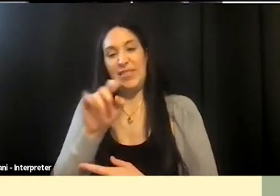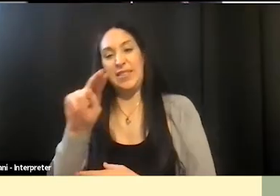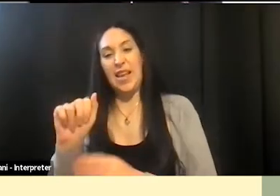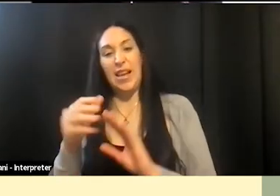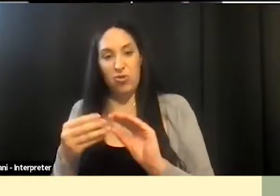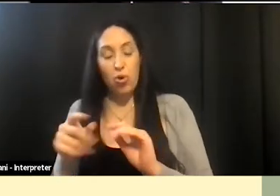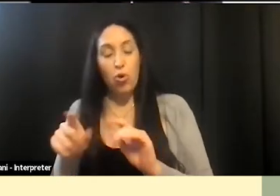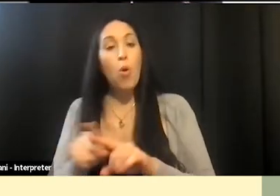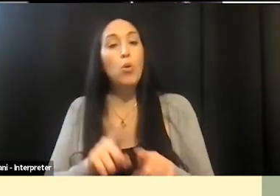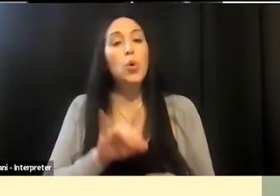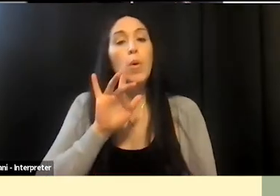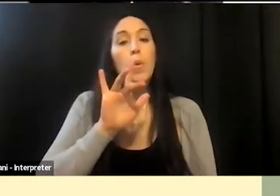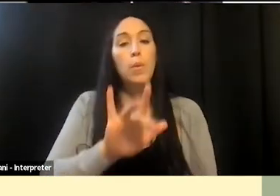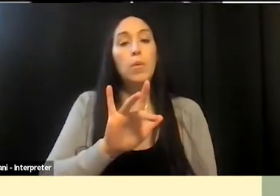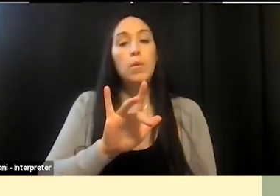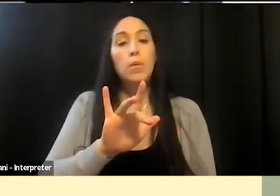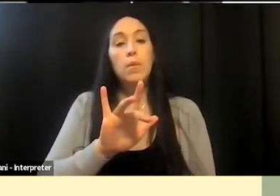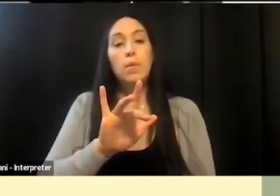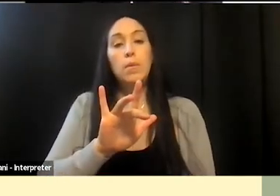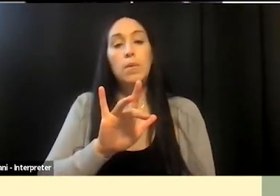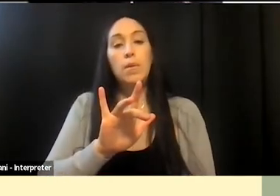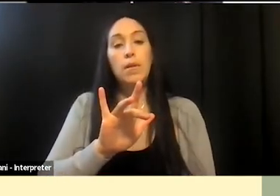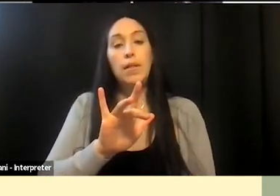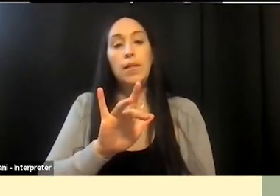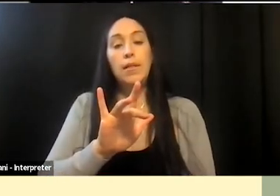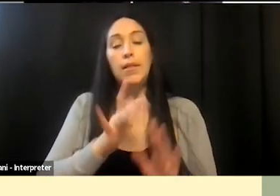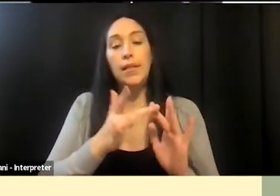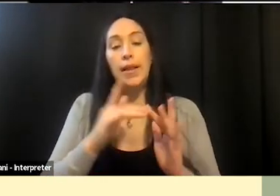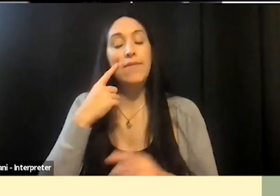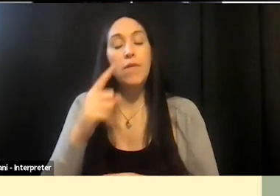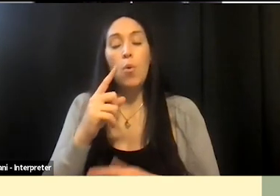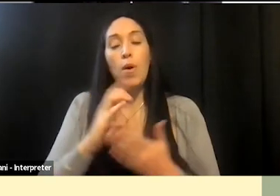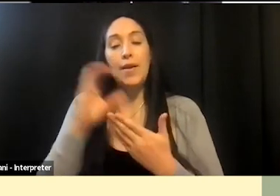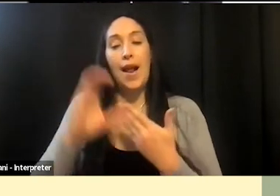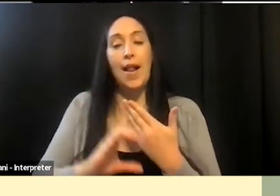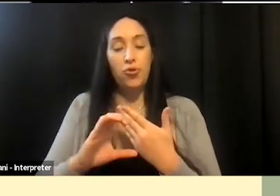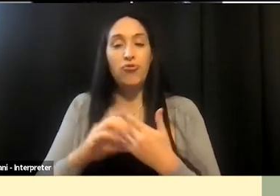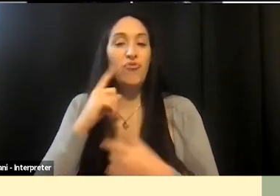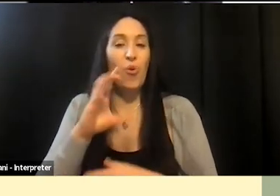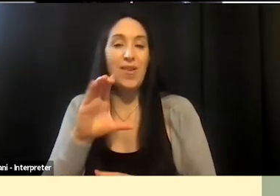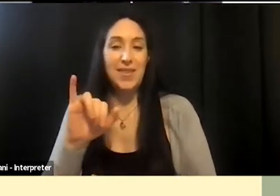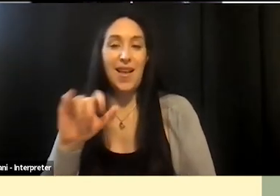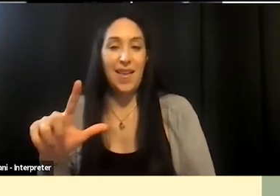to the Center for Independent Living's calendar of events that Alison was telling you about.